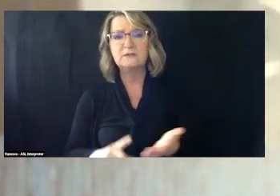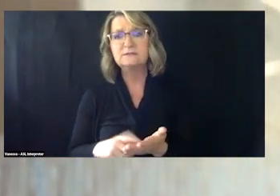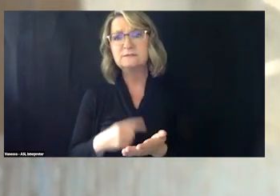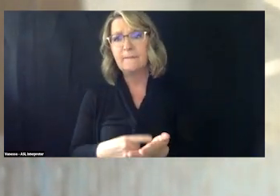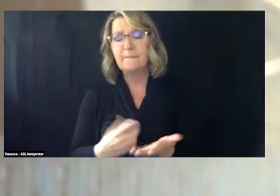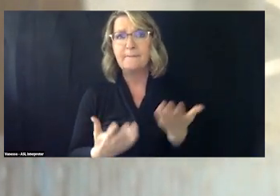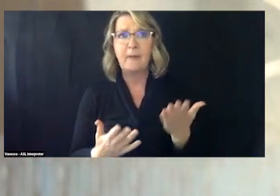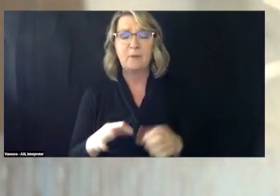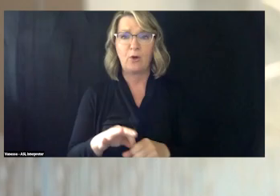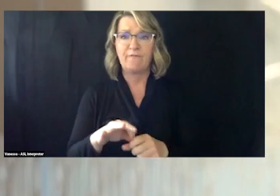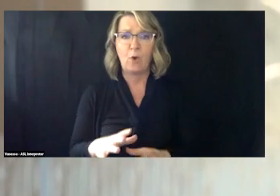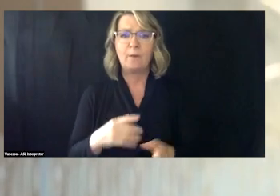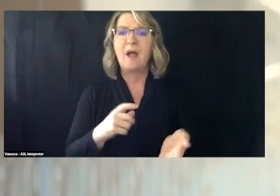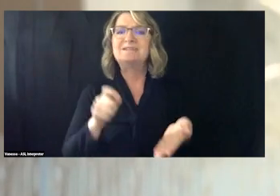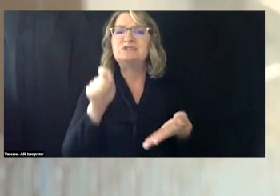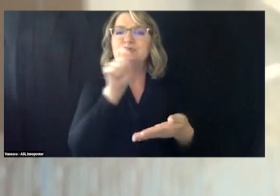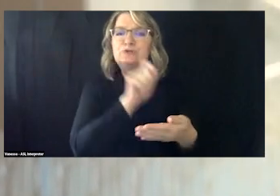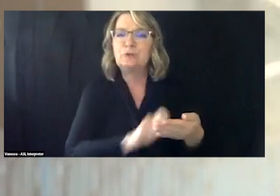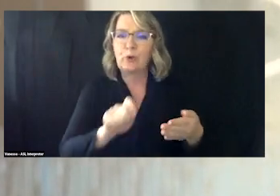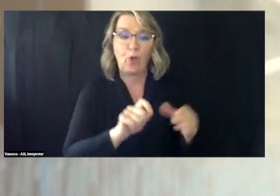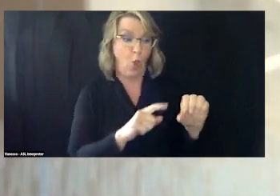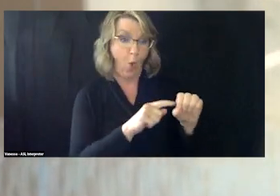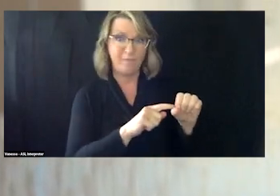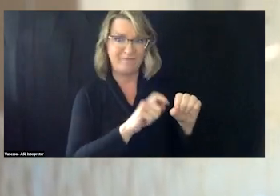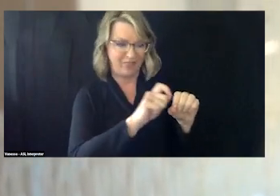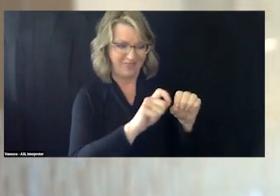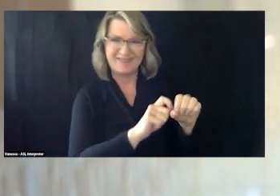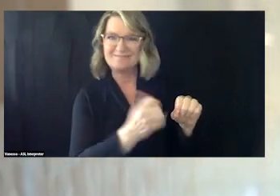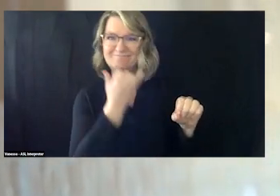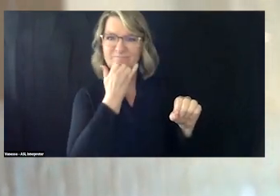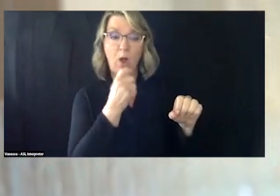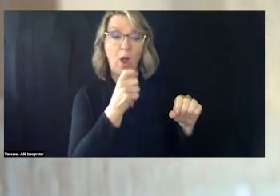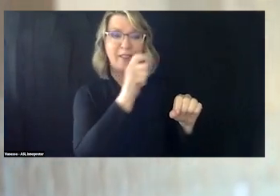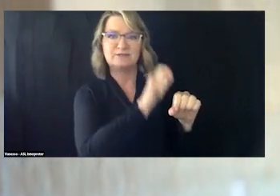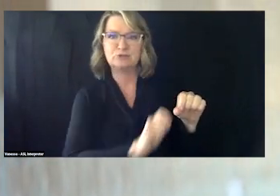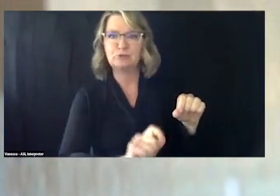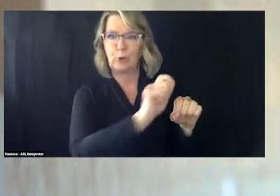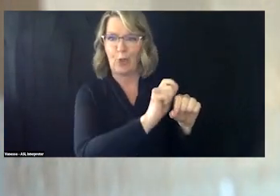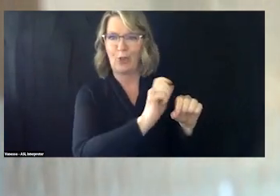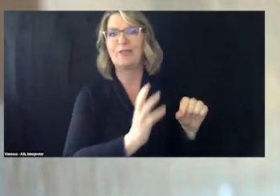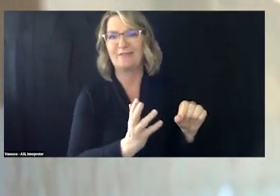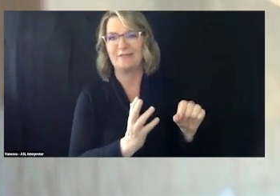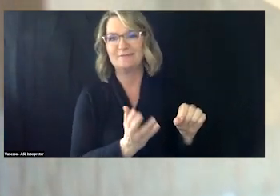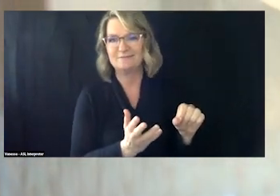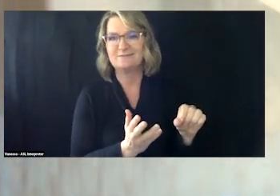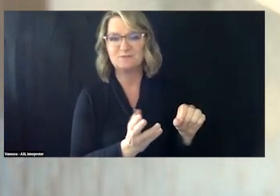but there's also instances where a voter in my circle each of the ovals instead of filling them